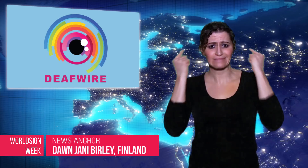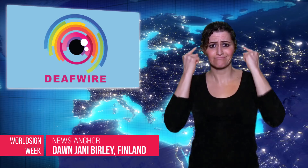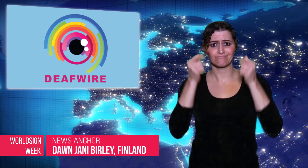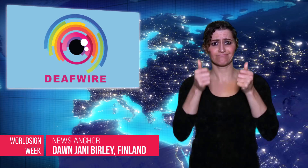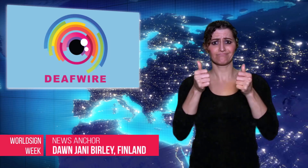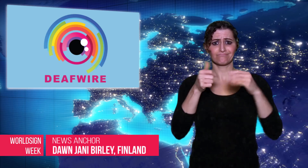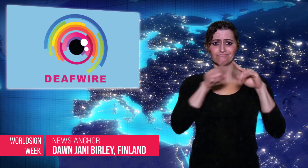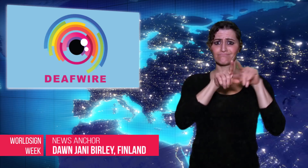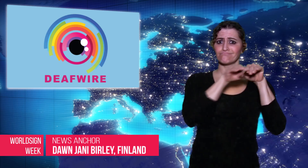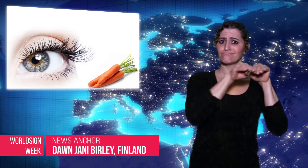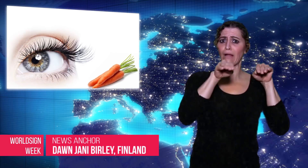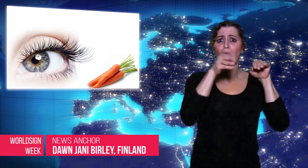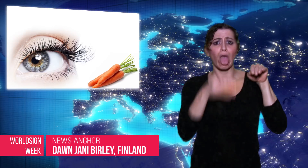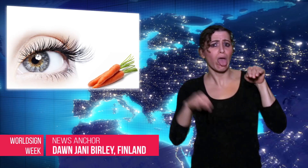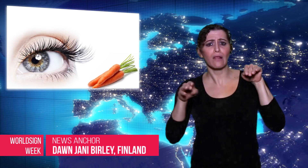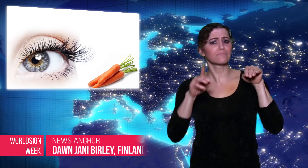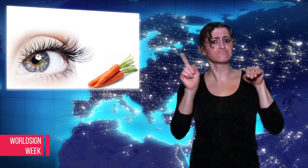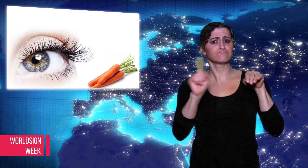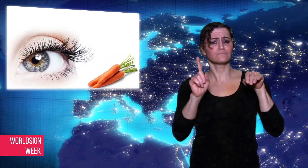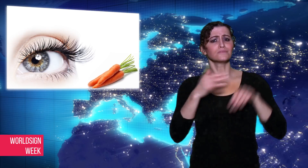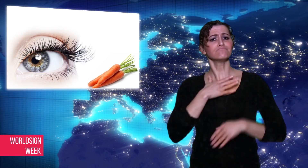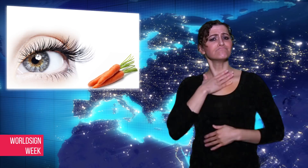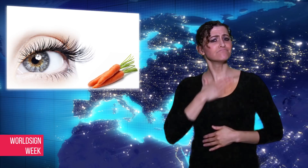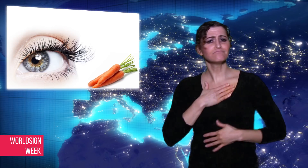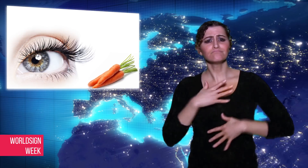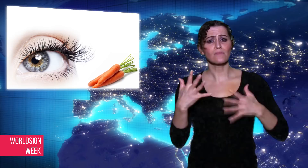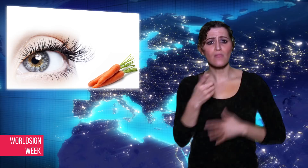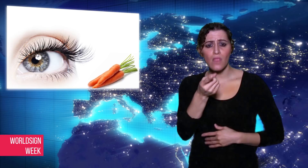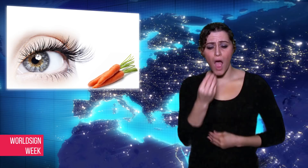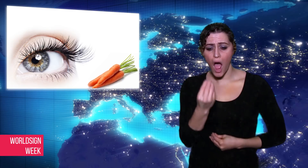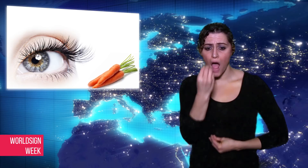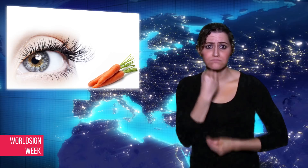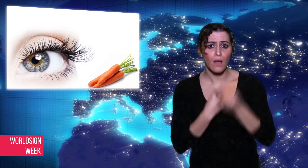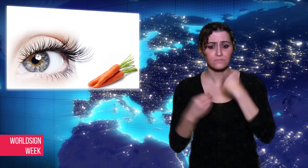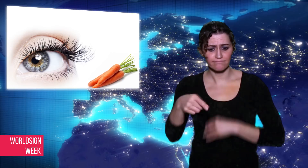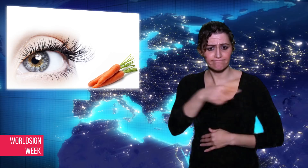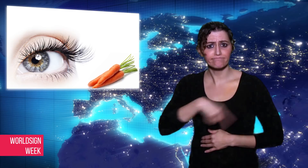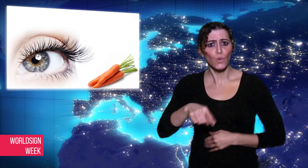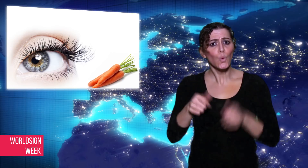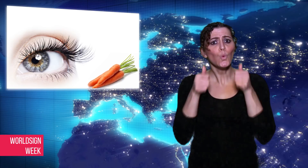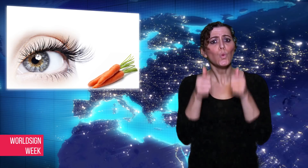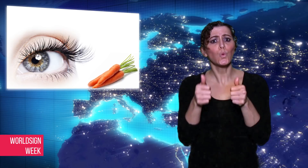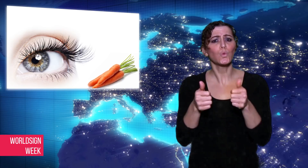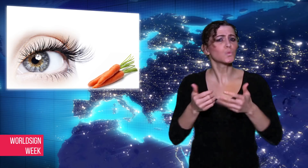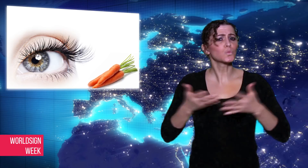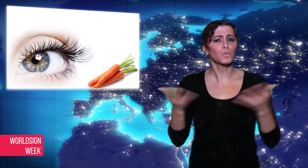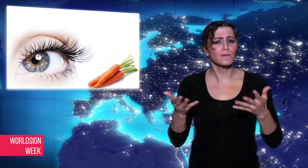and grapefruits are good for your heart